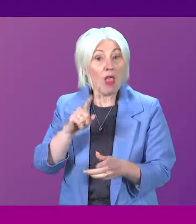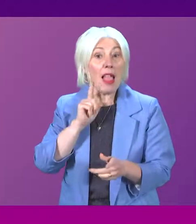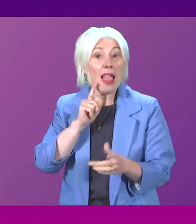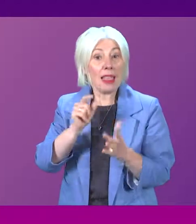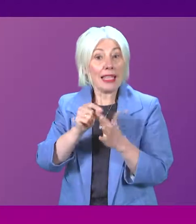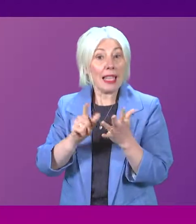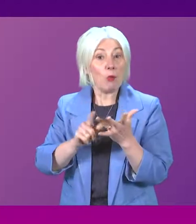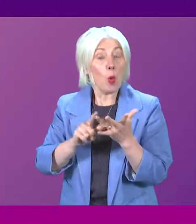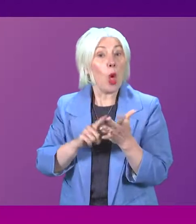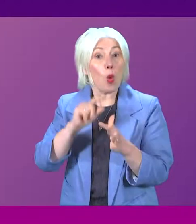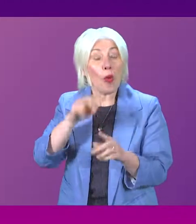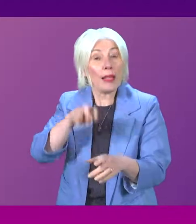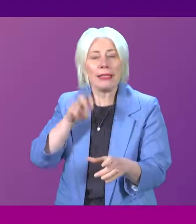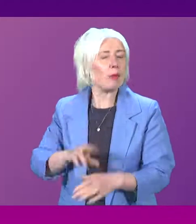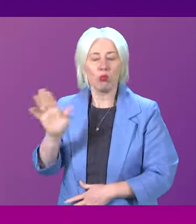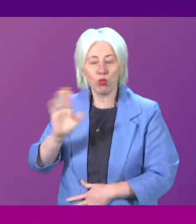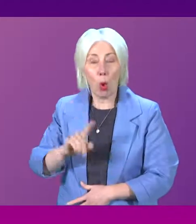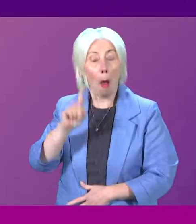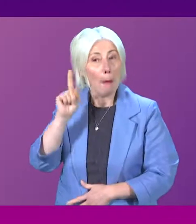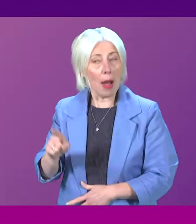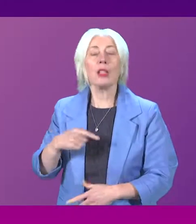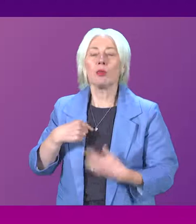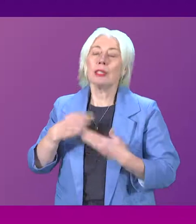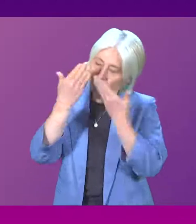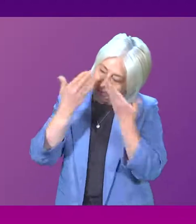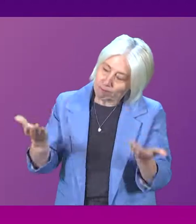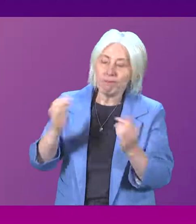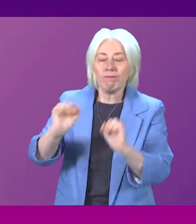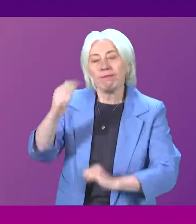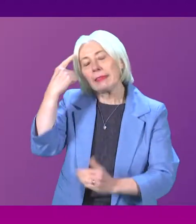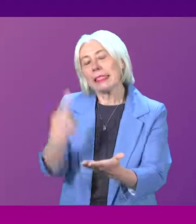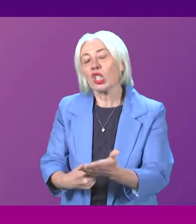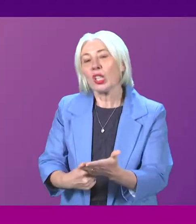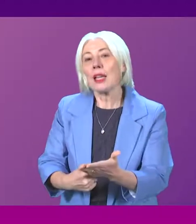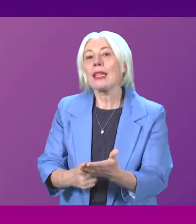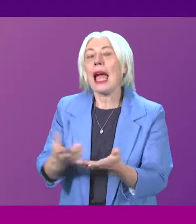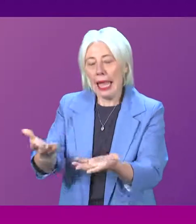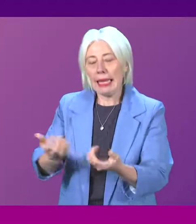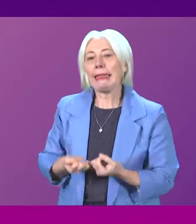However, ministers fully respect Lady Poole’s decision and I accepted notice of her resignation.